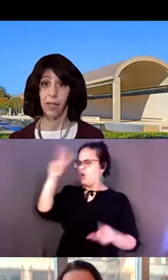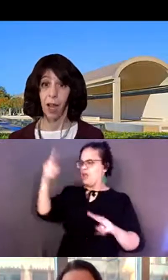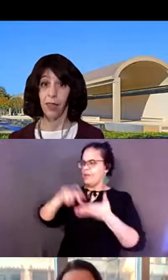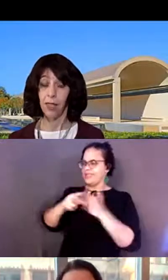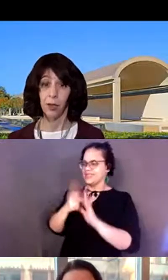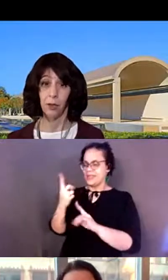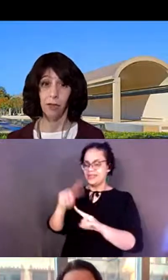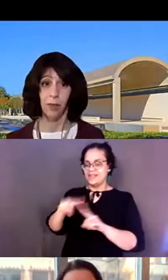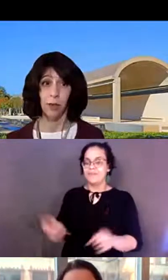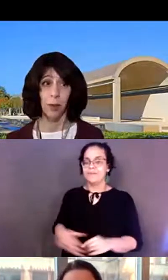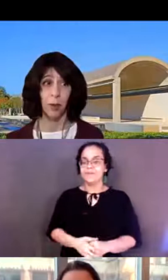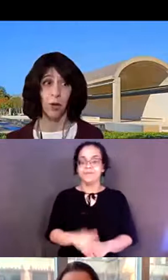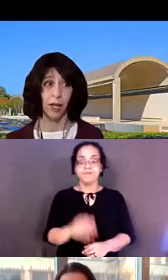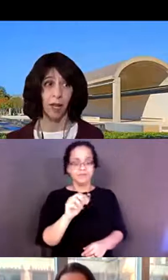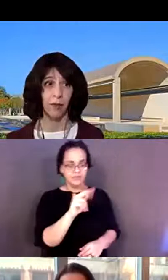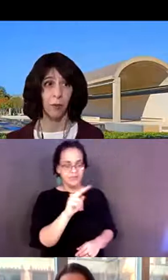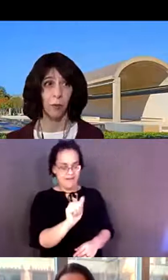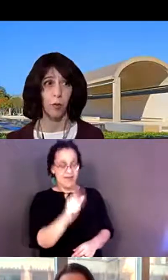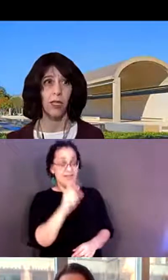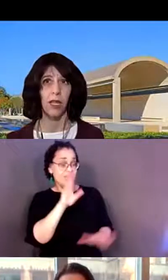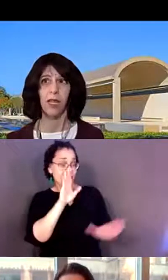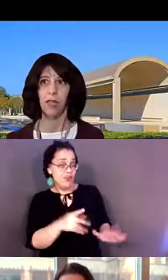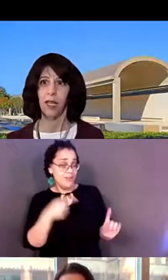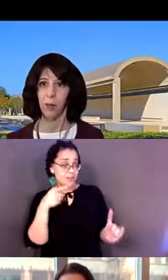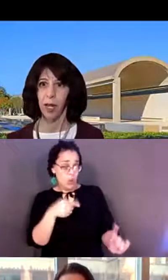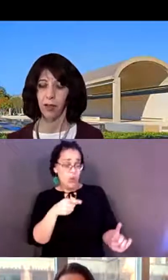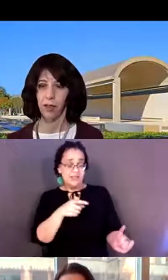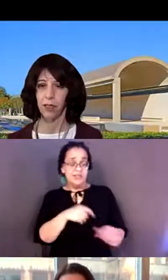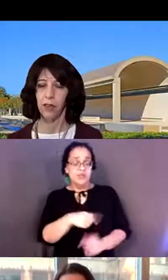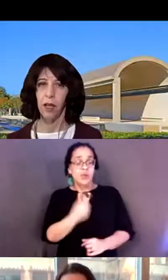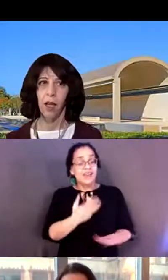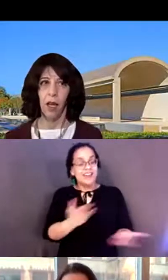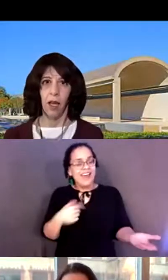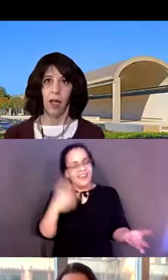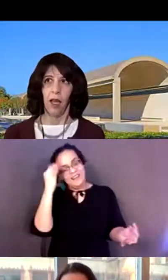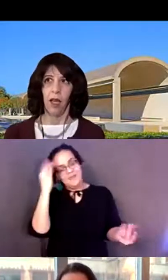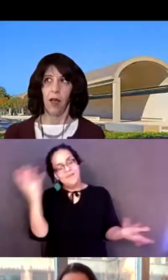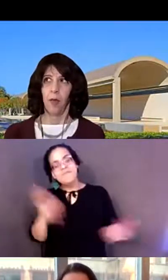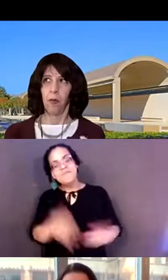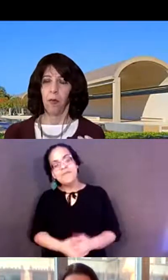I think that's a, that's a great point and one of the things I think about is